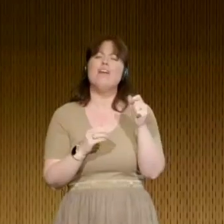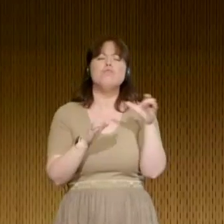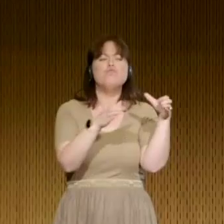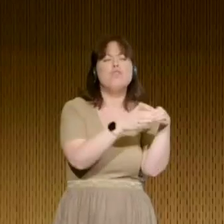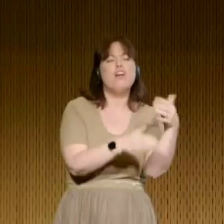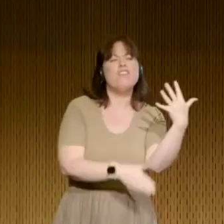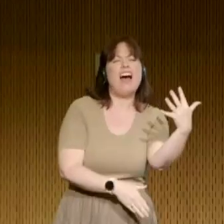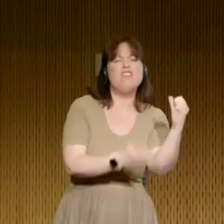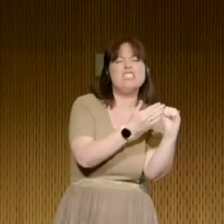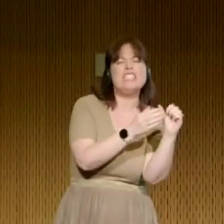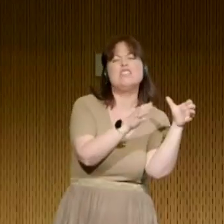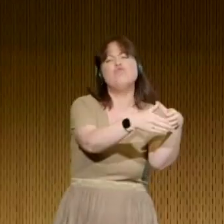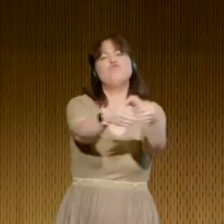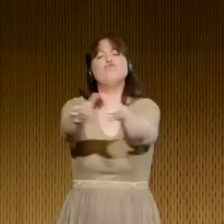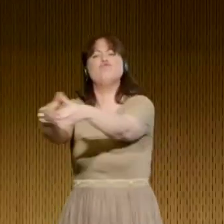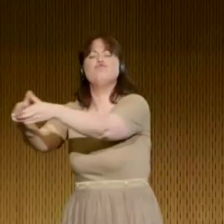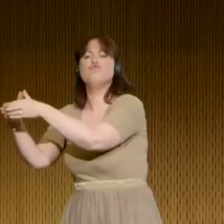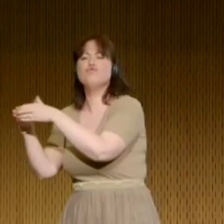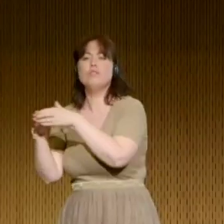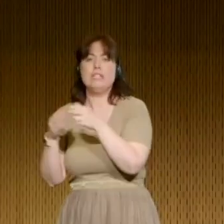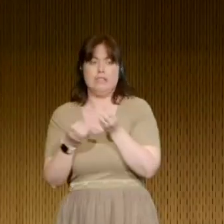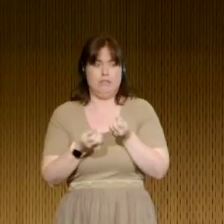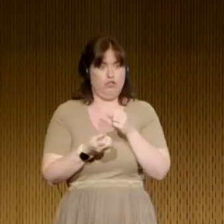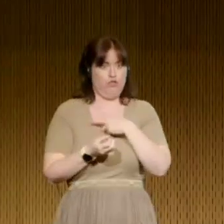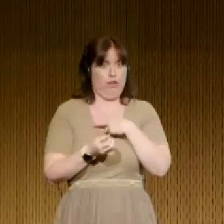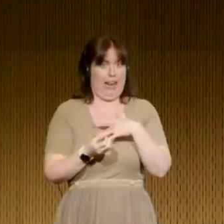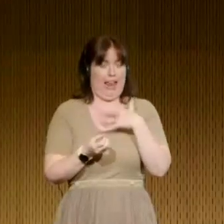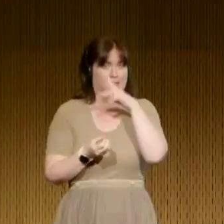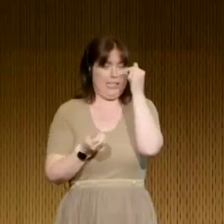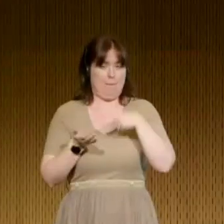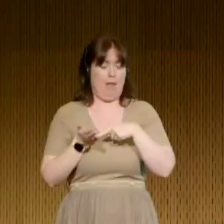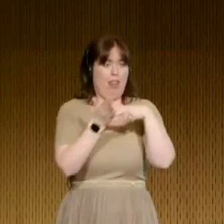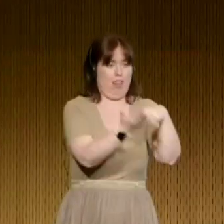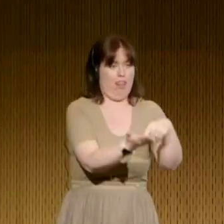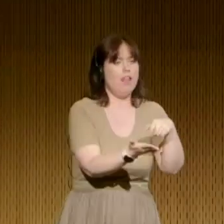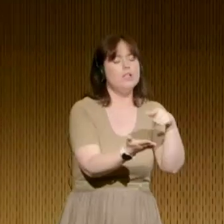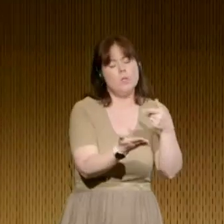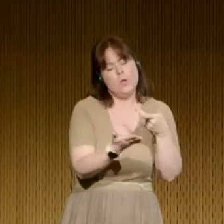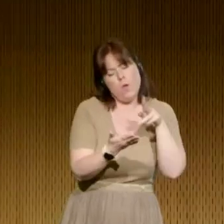six. We give them a real life case scenario. We get them to identify what they know about these